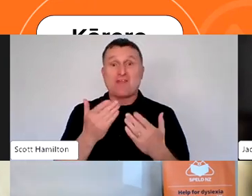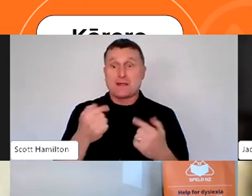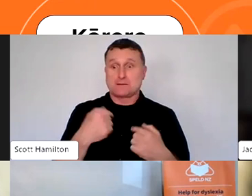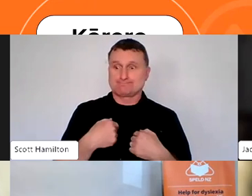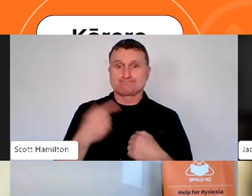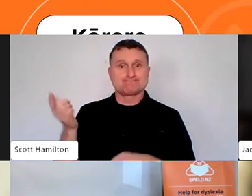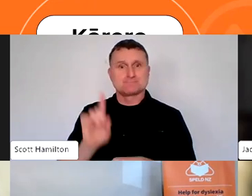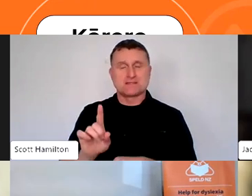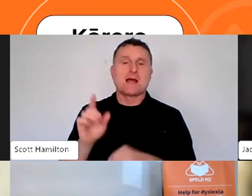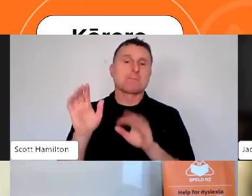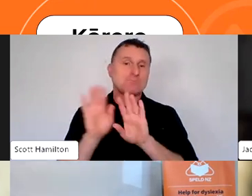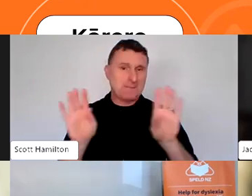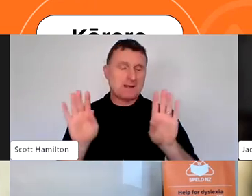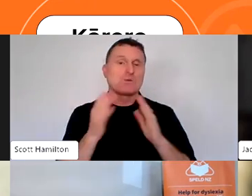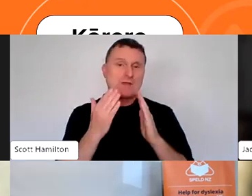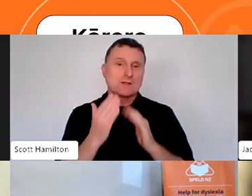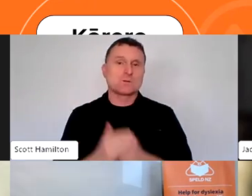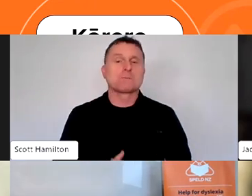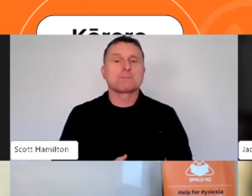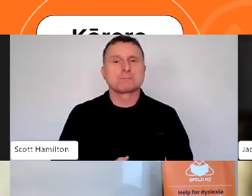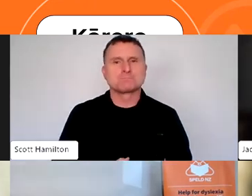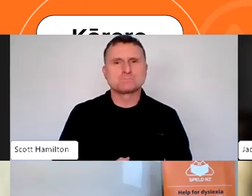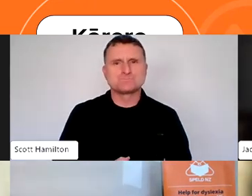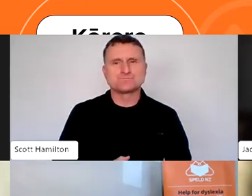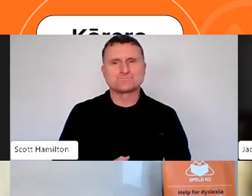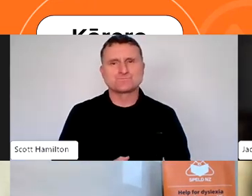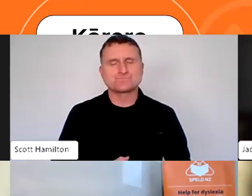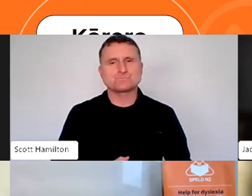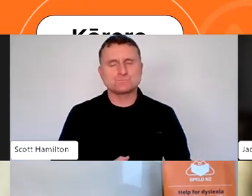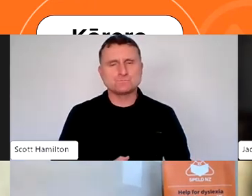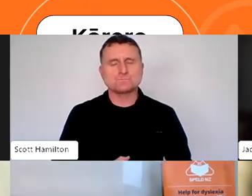enjoyed listening to it, thank you. Thank you, Rachel, so much